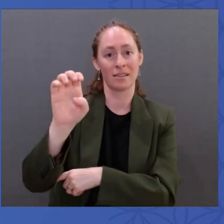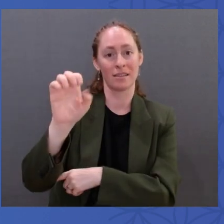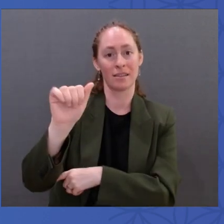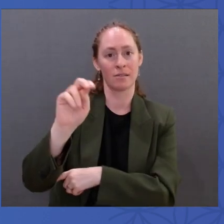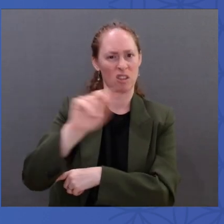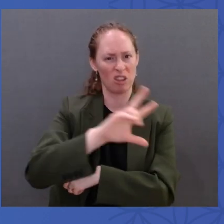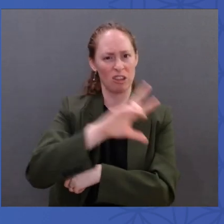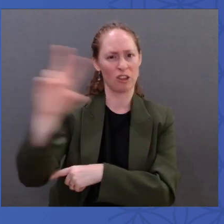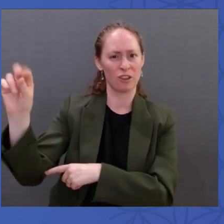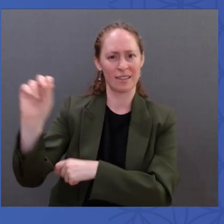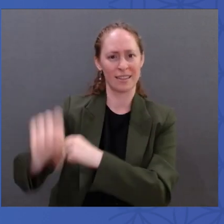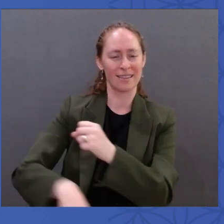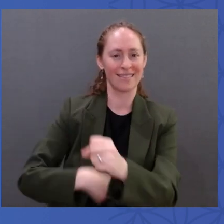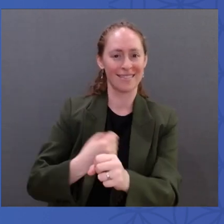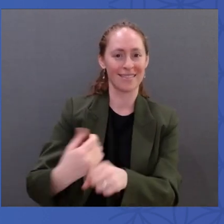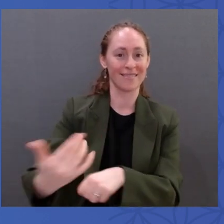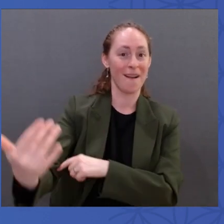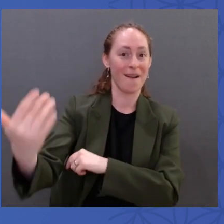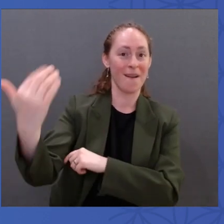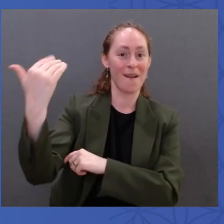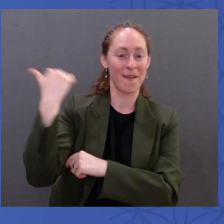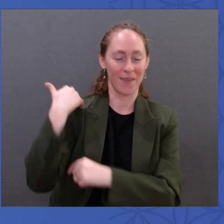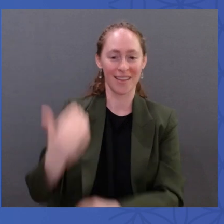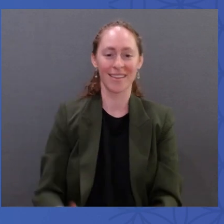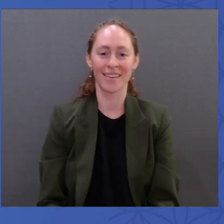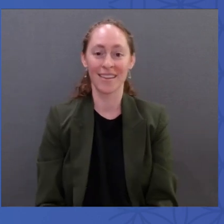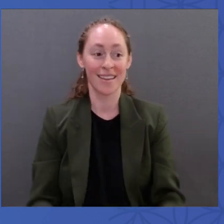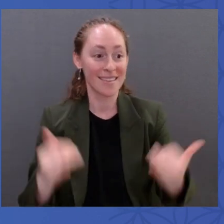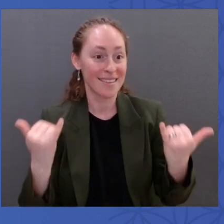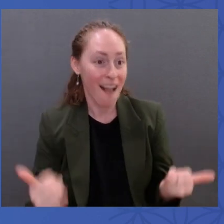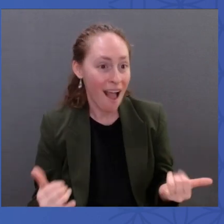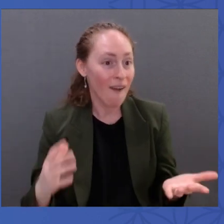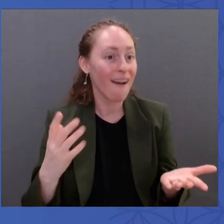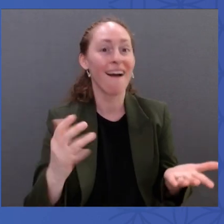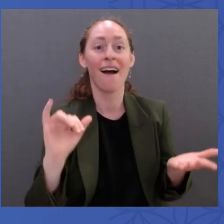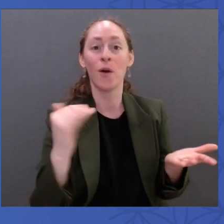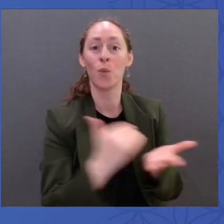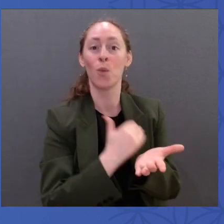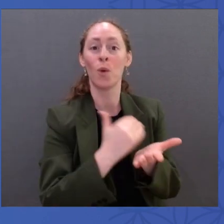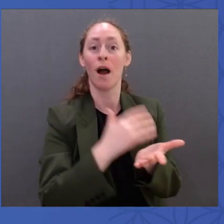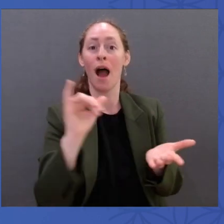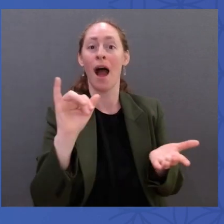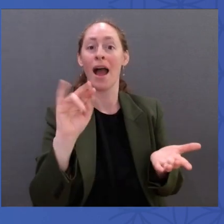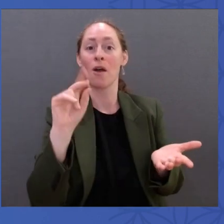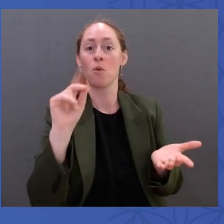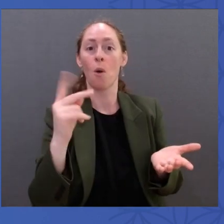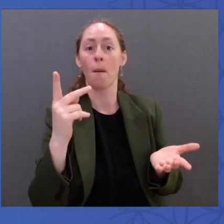another opportunity to continue that proud tradition. We welcome today's launch